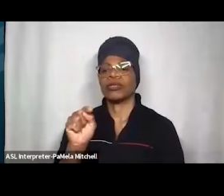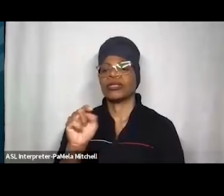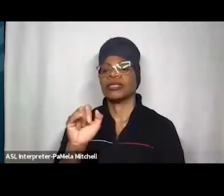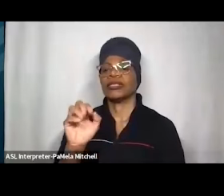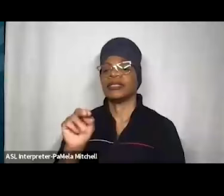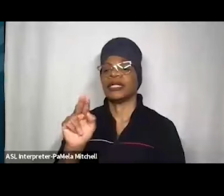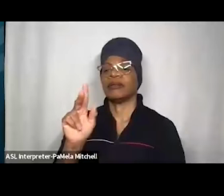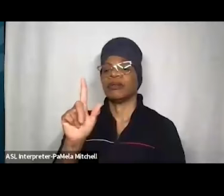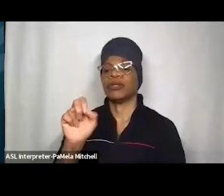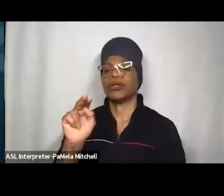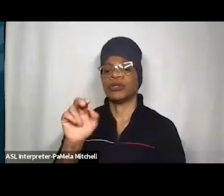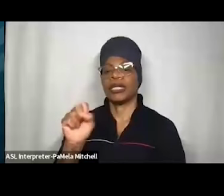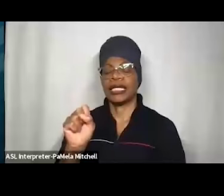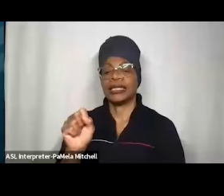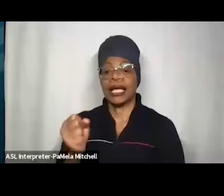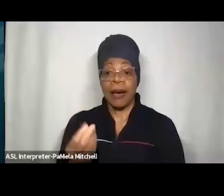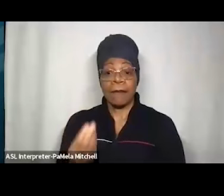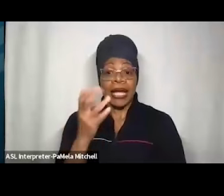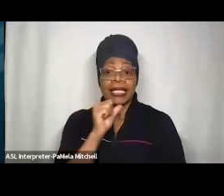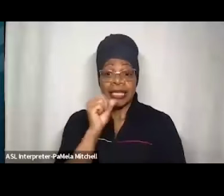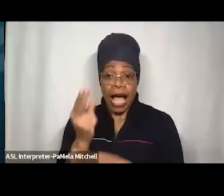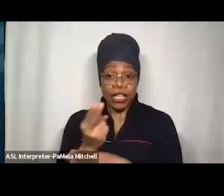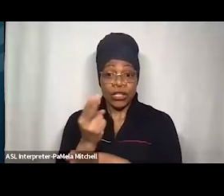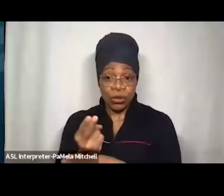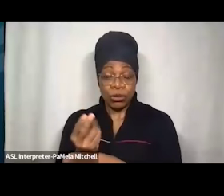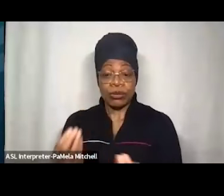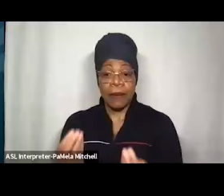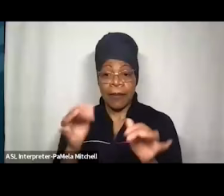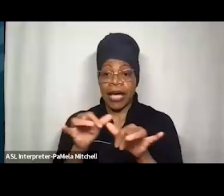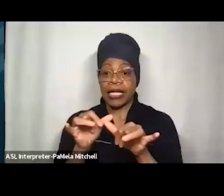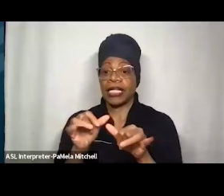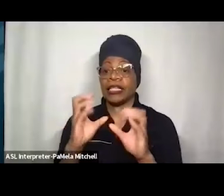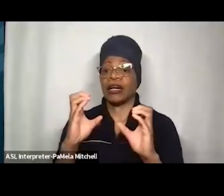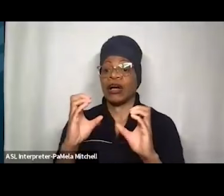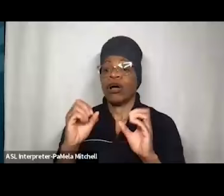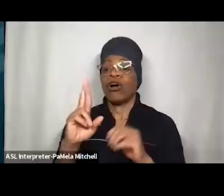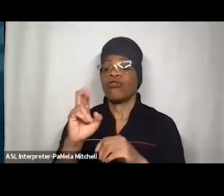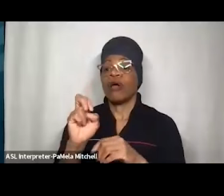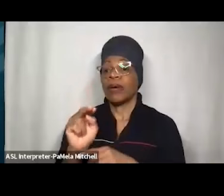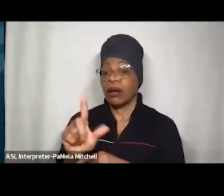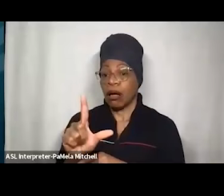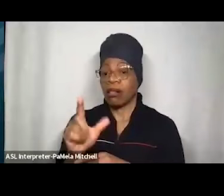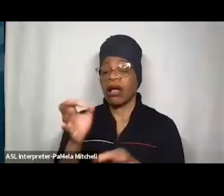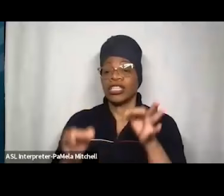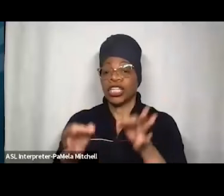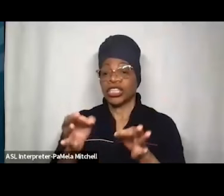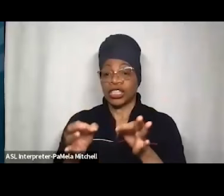is not used in many criminal justice programs. So we're hoping to provide an opportunity for you all to learn more about that.